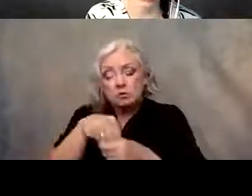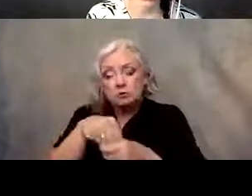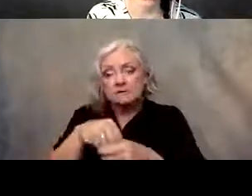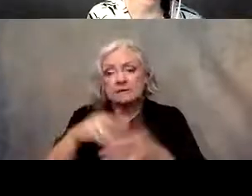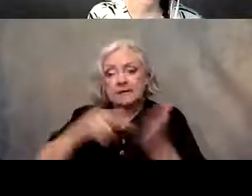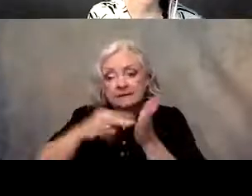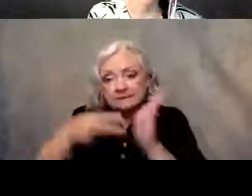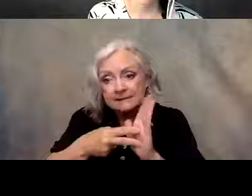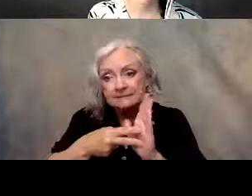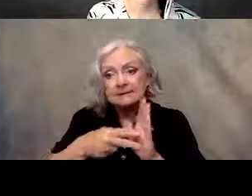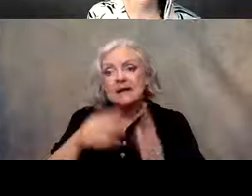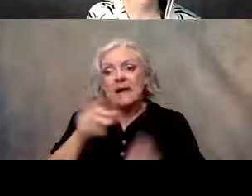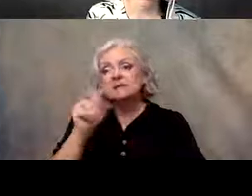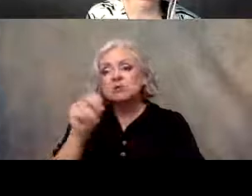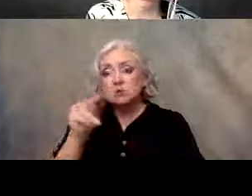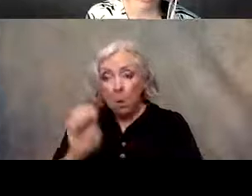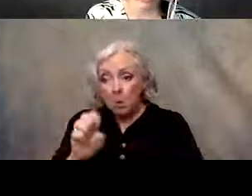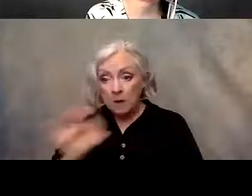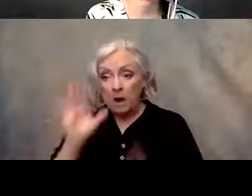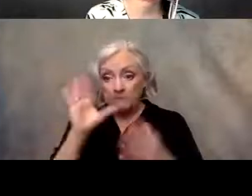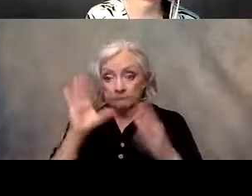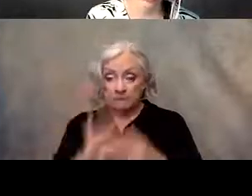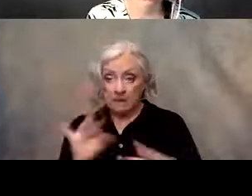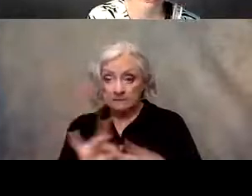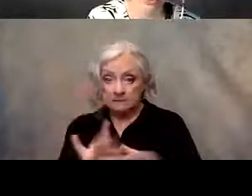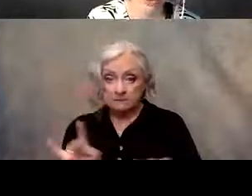So in this instance, we wouldn't necessarily need to translate "food,"